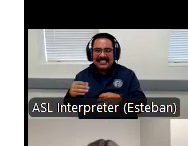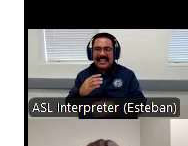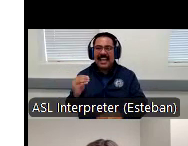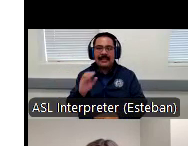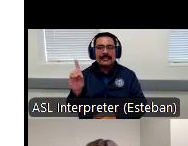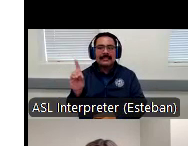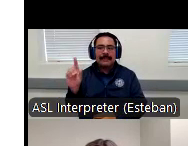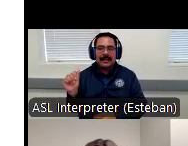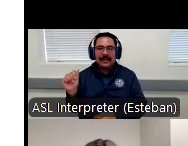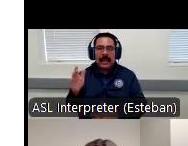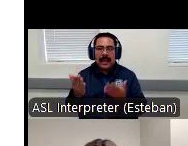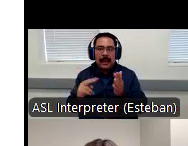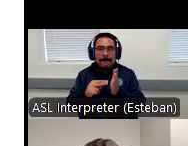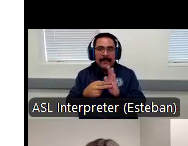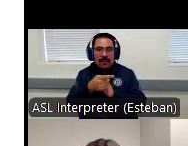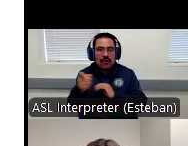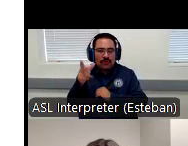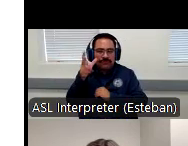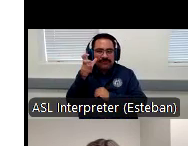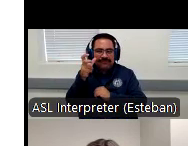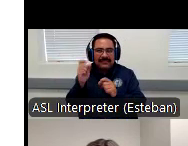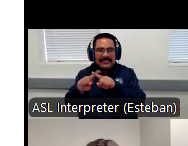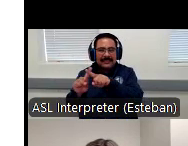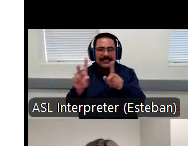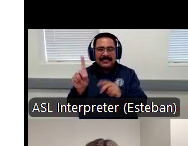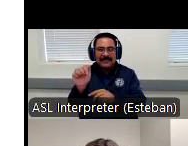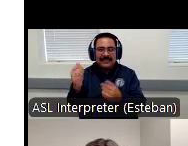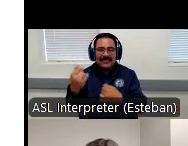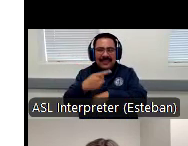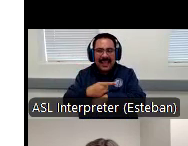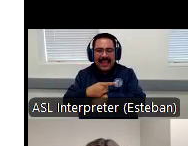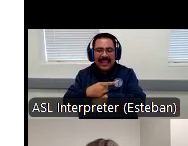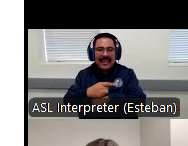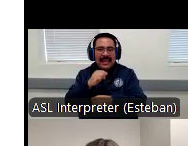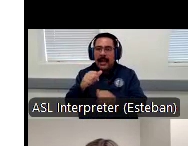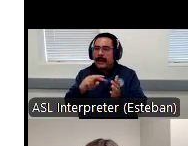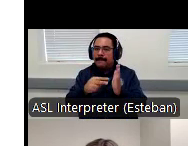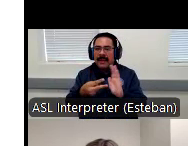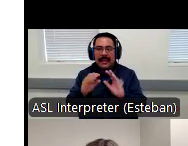Some key takeaways. Number one, to be open-minded. Disability can vary in definition and visibility. I mean you've heard from a number of people with disability. It does not make any of us an expert,